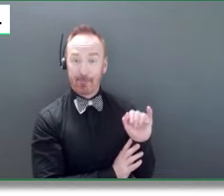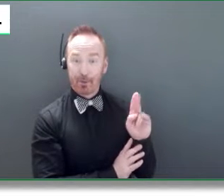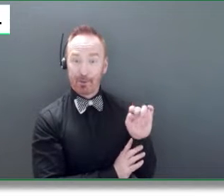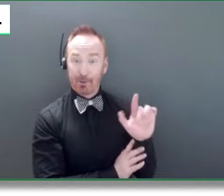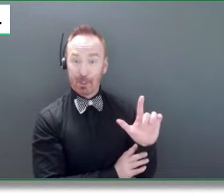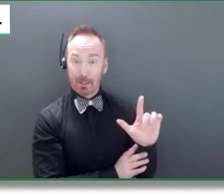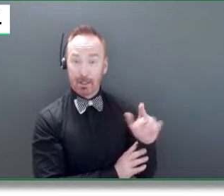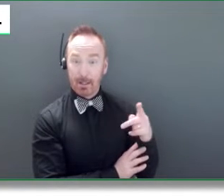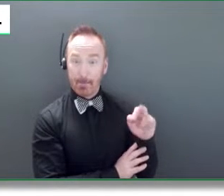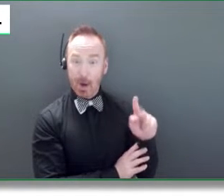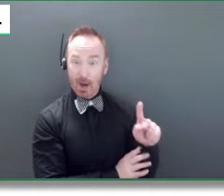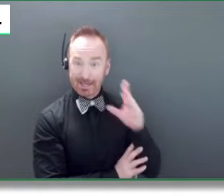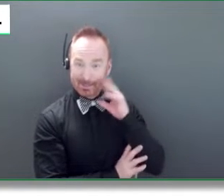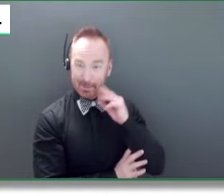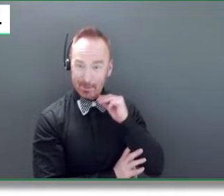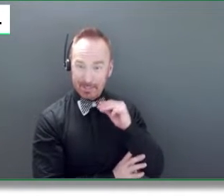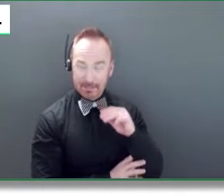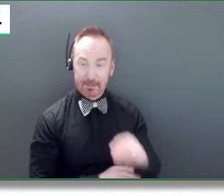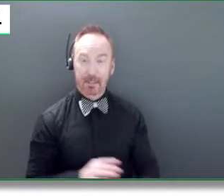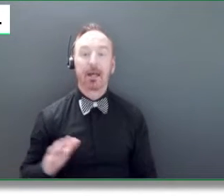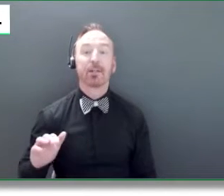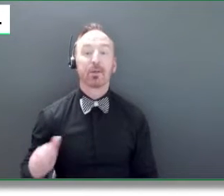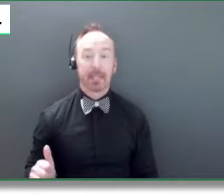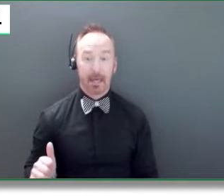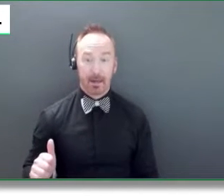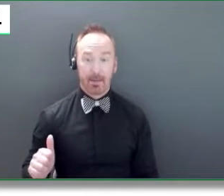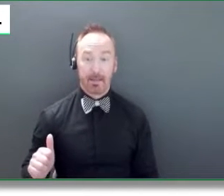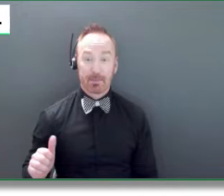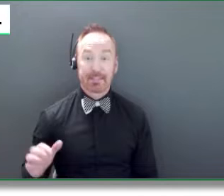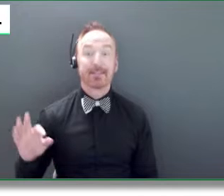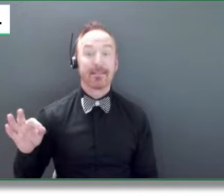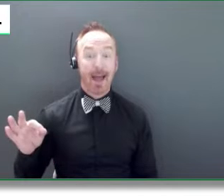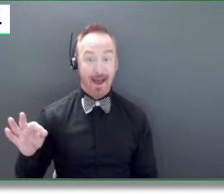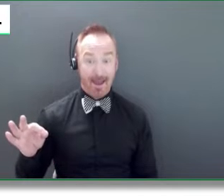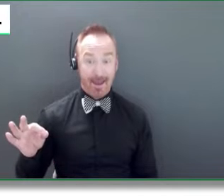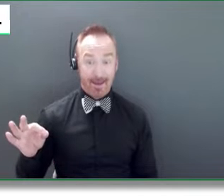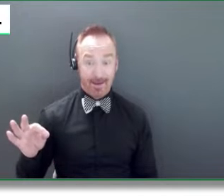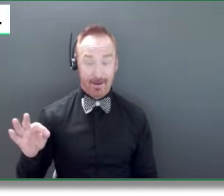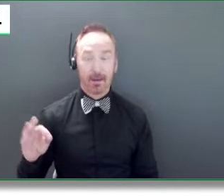Number nine: role models are important. As Meenu noted in her talk, sharing